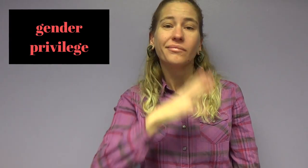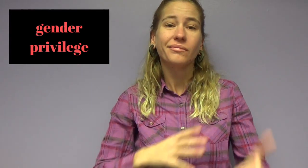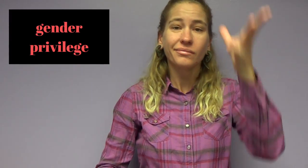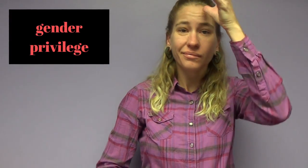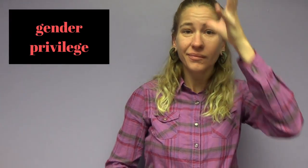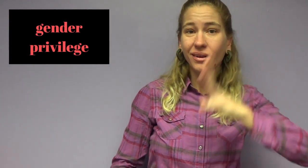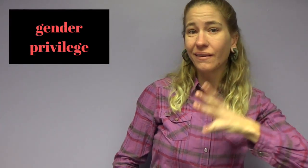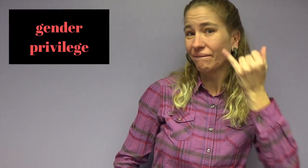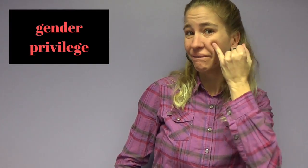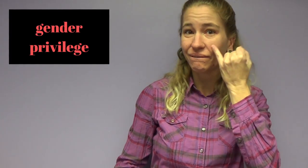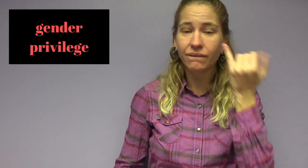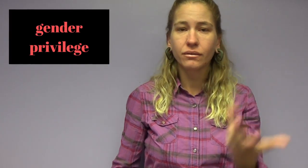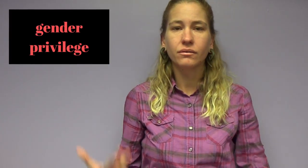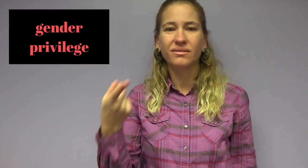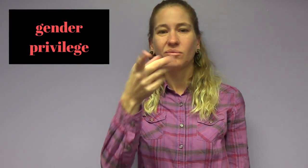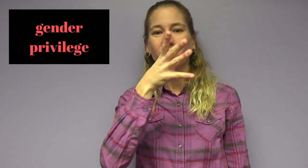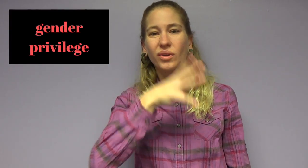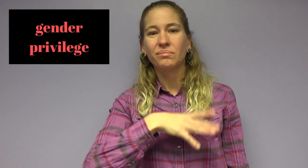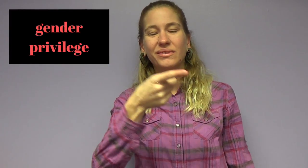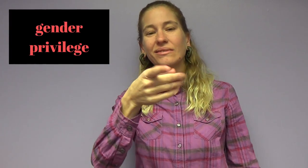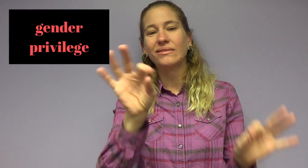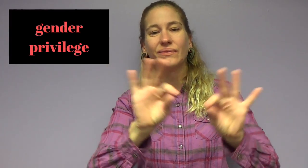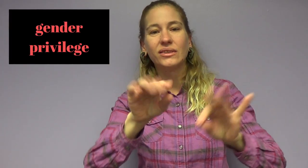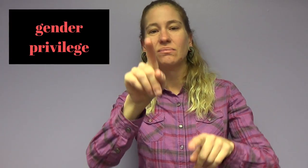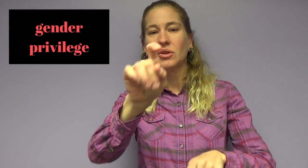If it's a heterosexual relationship, your partner makes sexist comments like, "Women are supposed